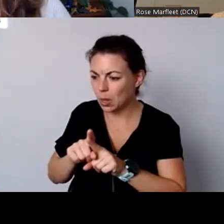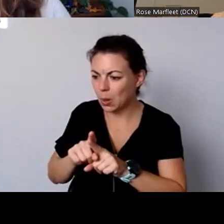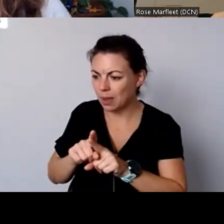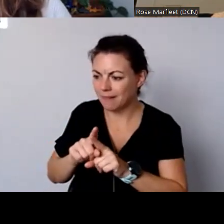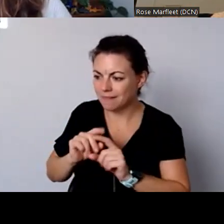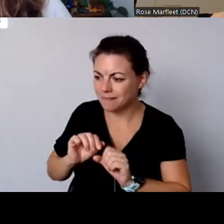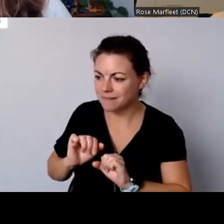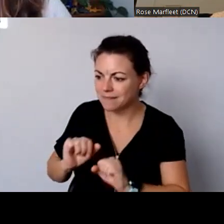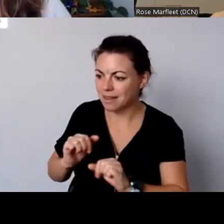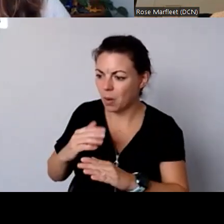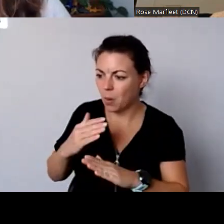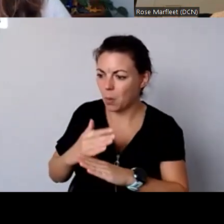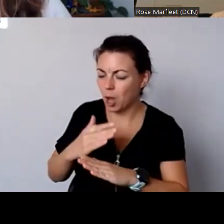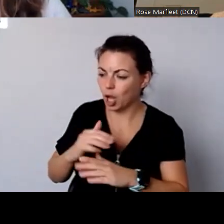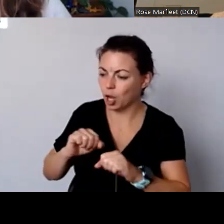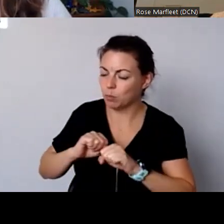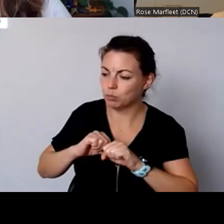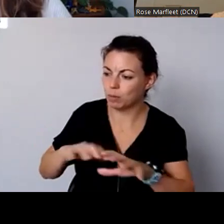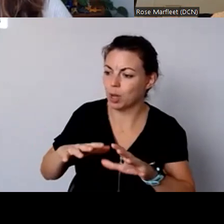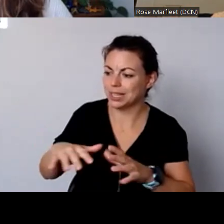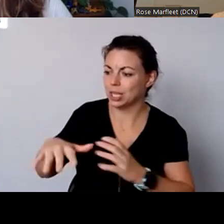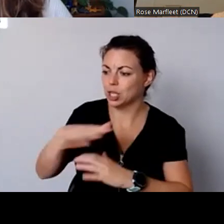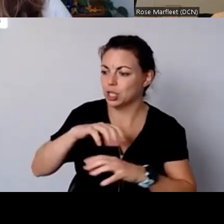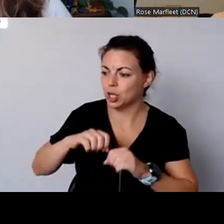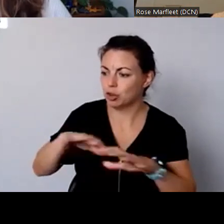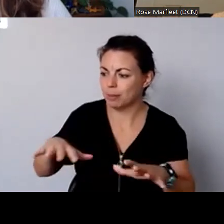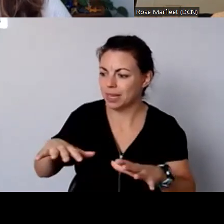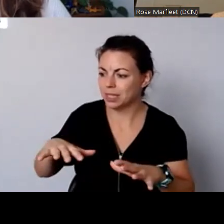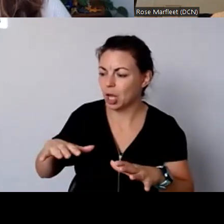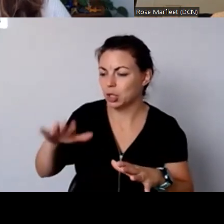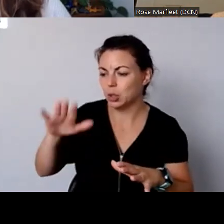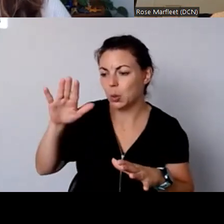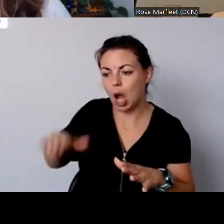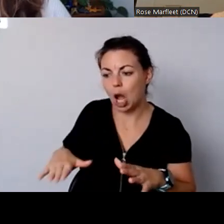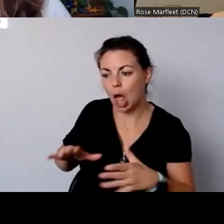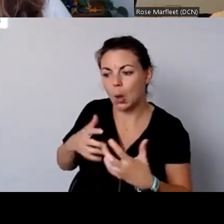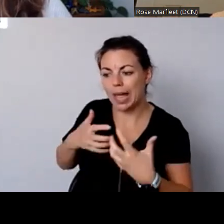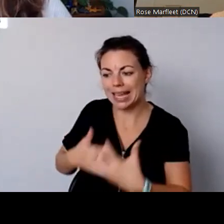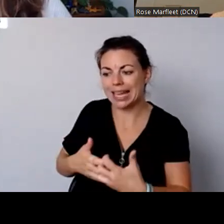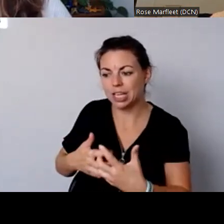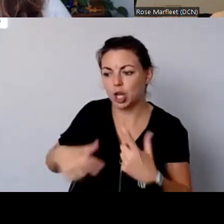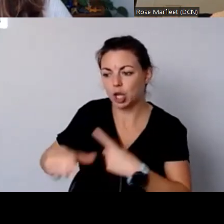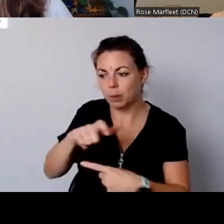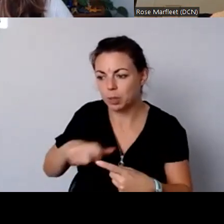through social media to lowly engaged communities in arts and culture.